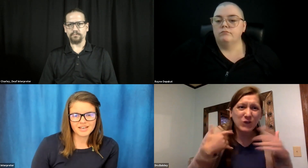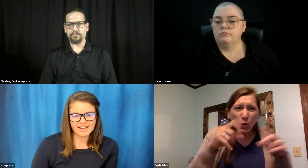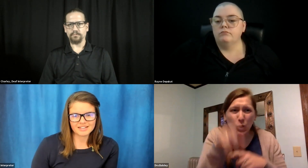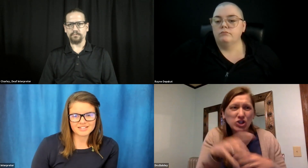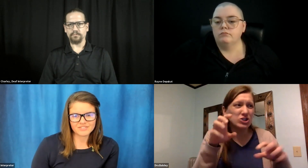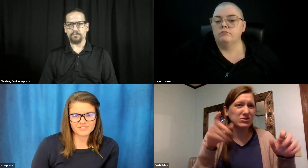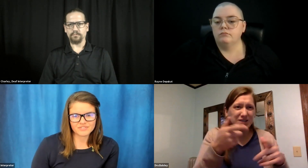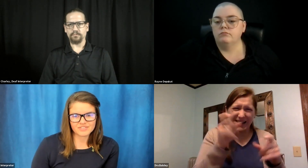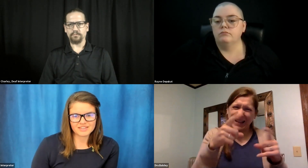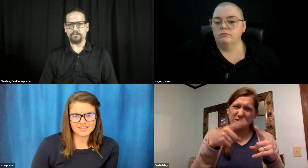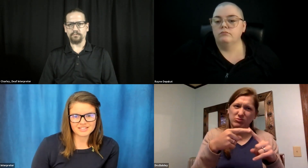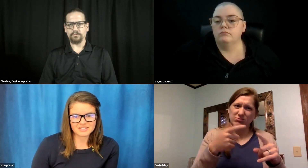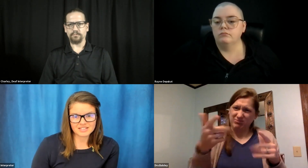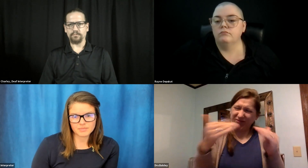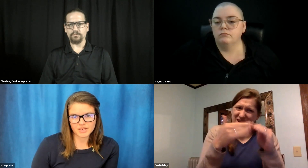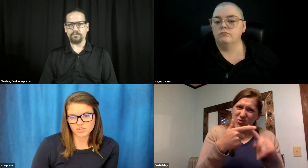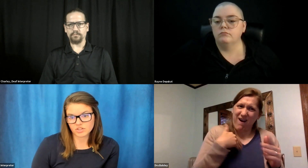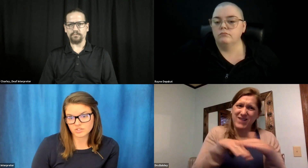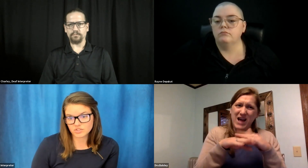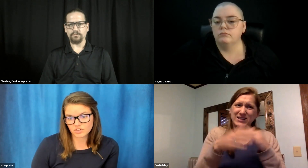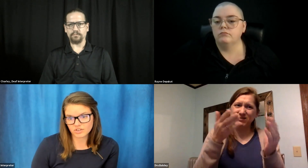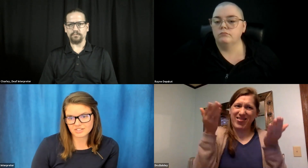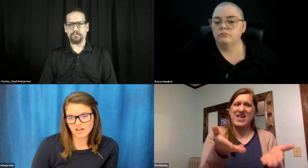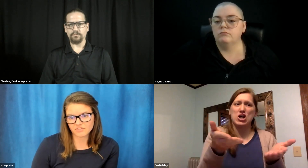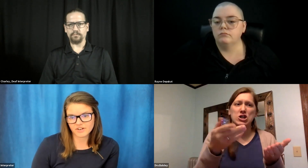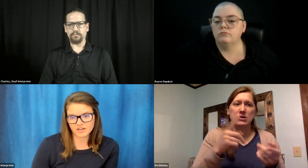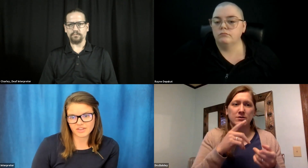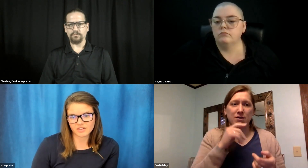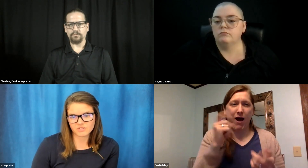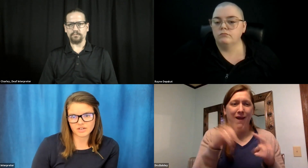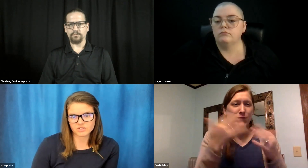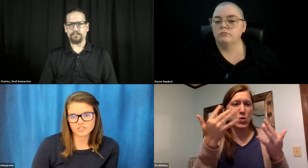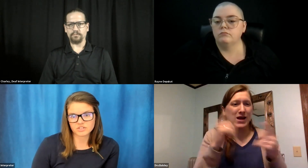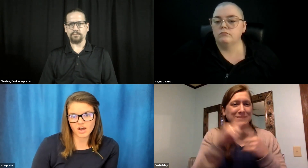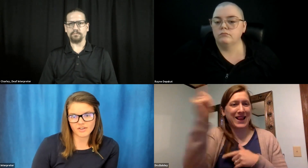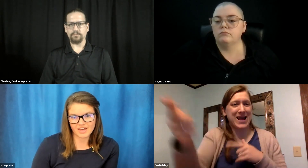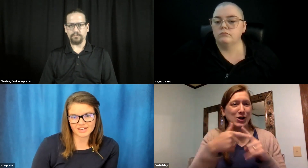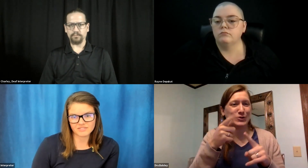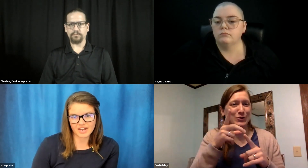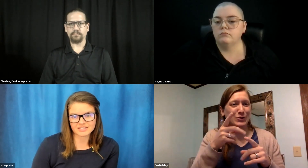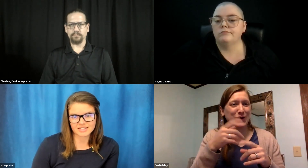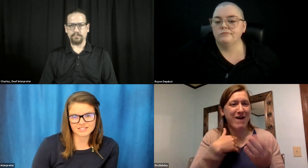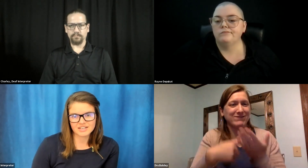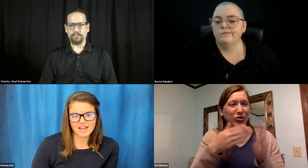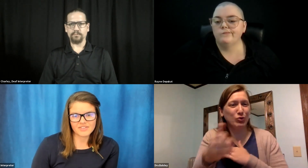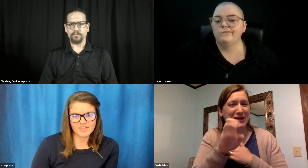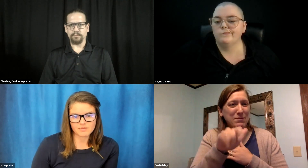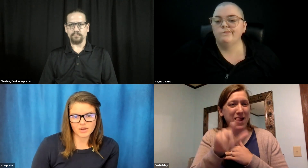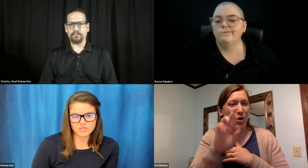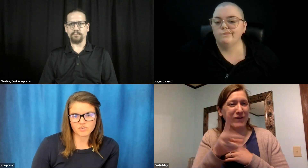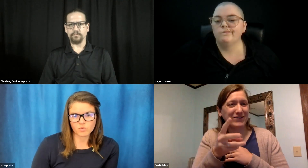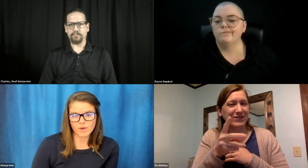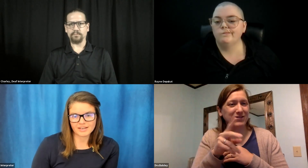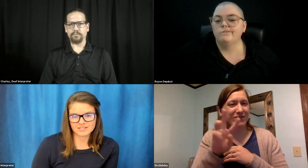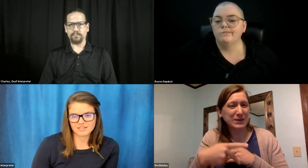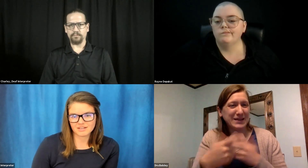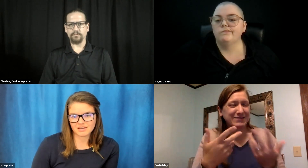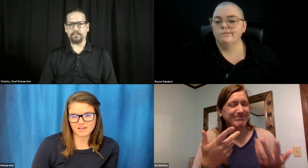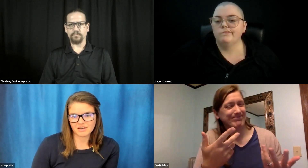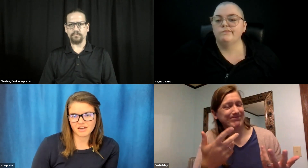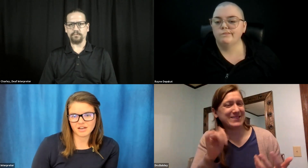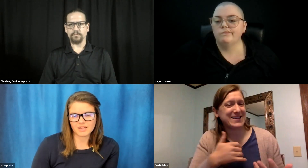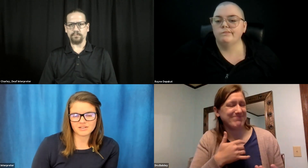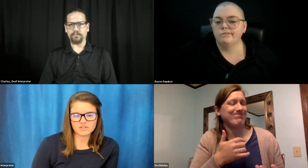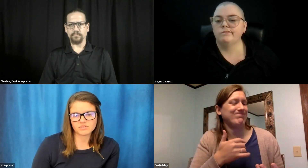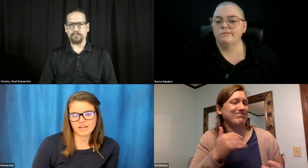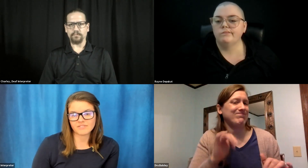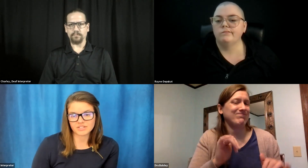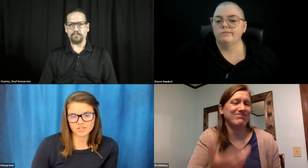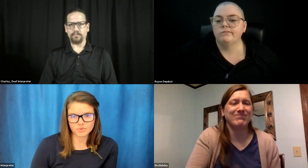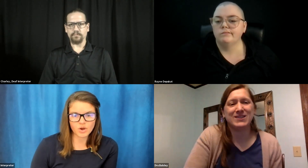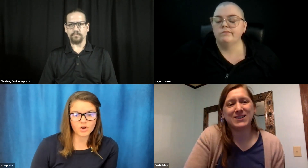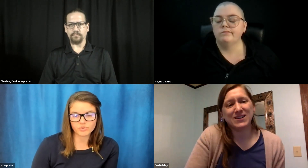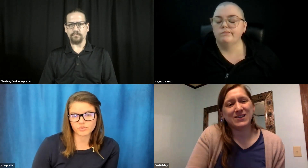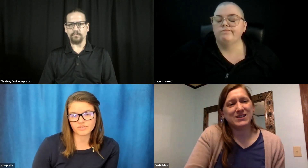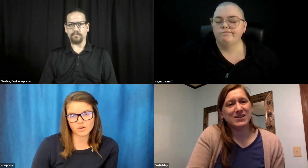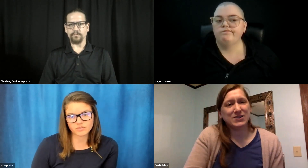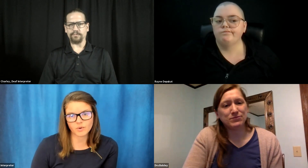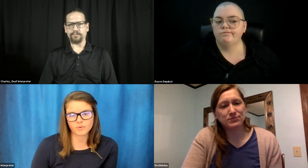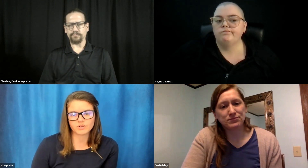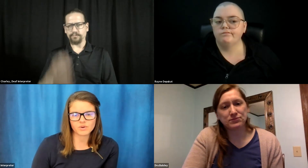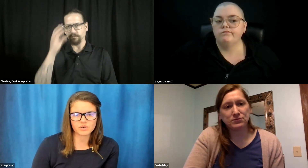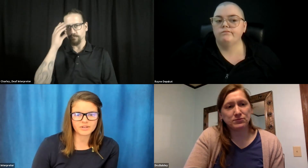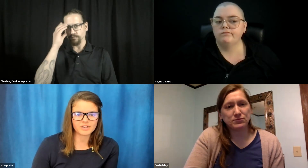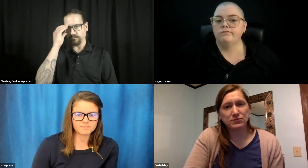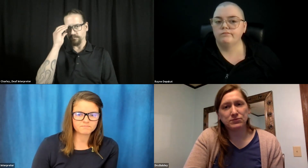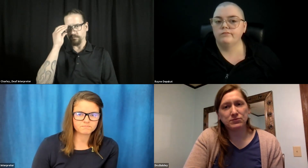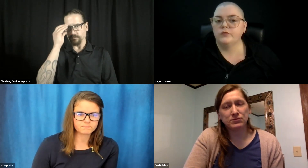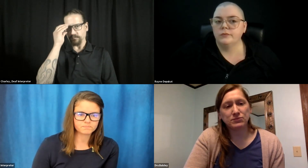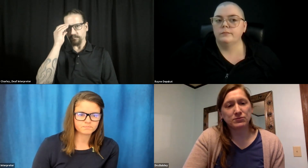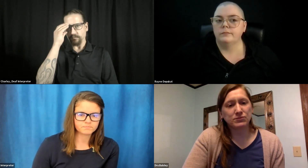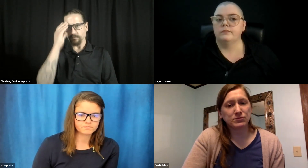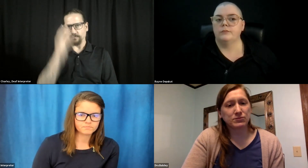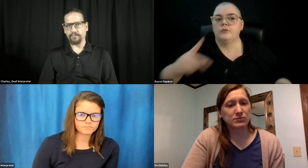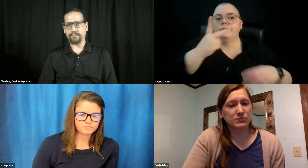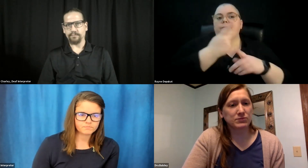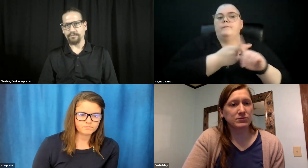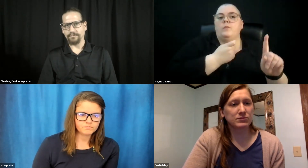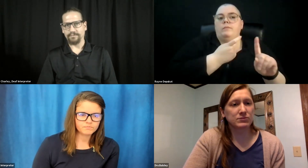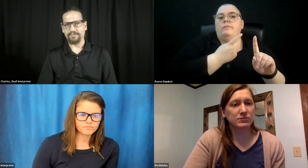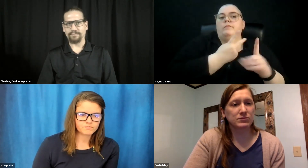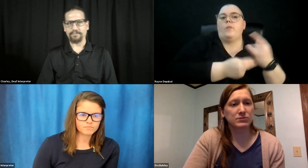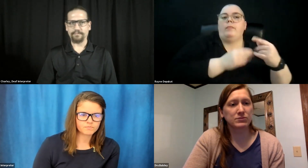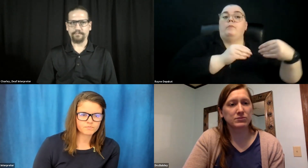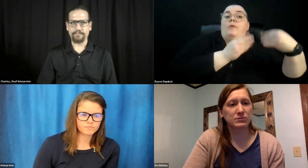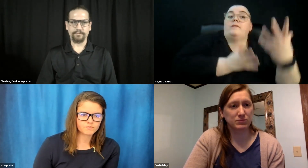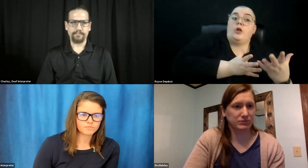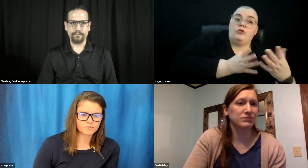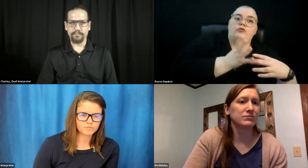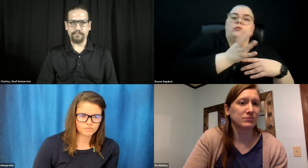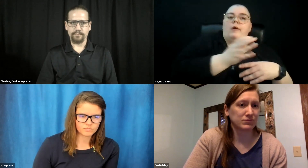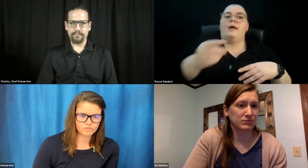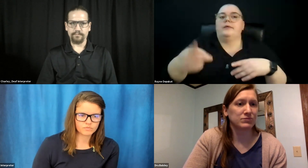And if that's that's a major concern. It's not fair that there's not that kind of access, and that amount of weight and having to call through a video phone or whatnot,